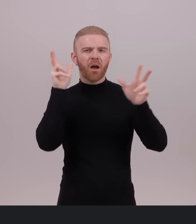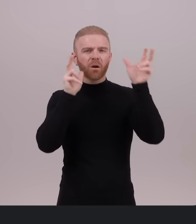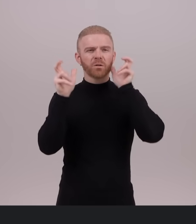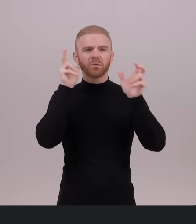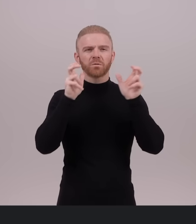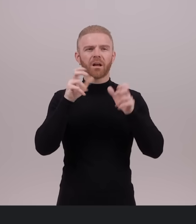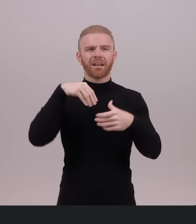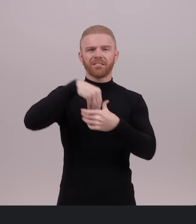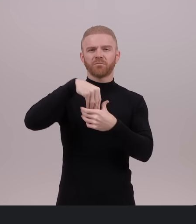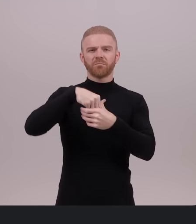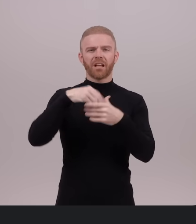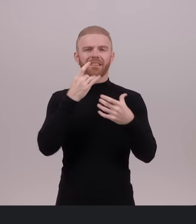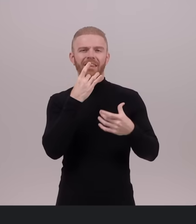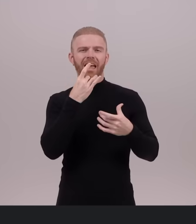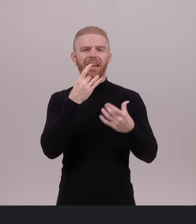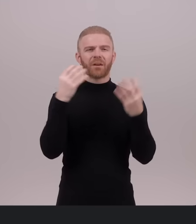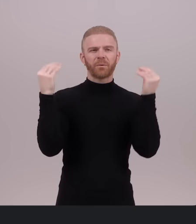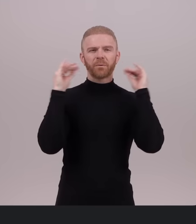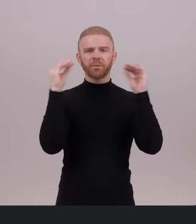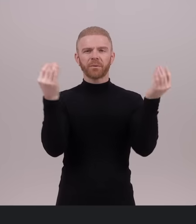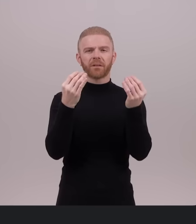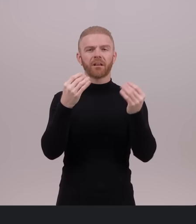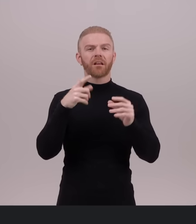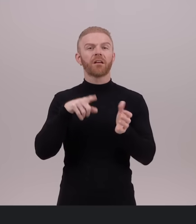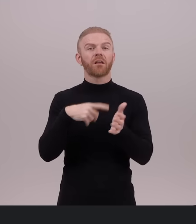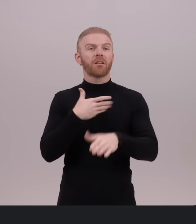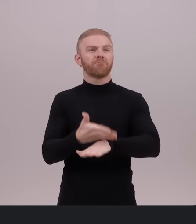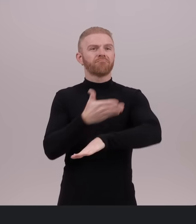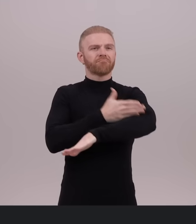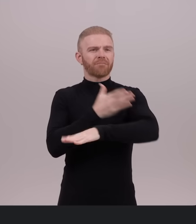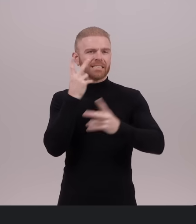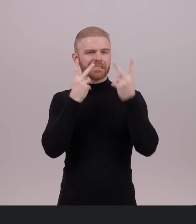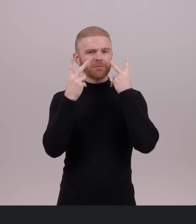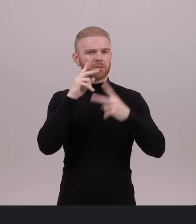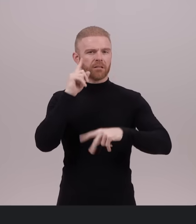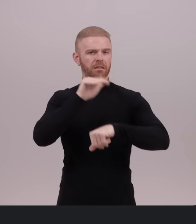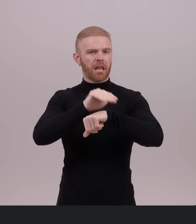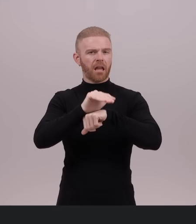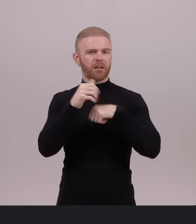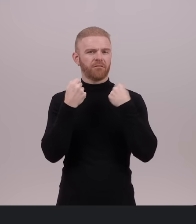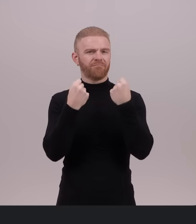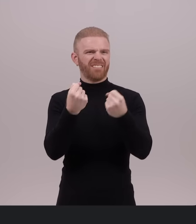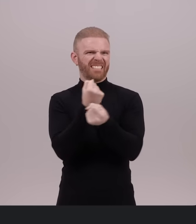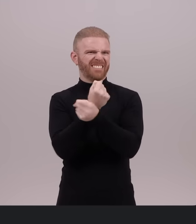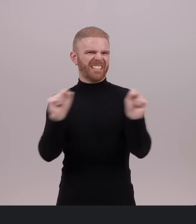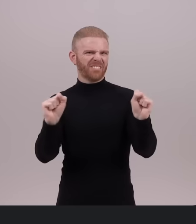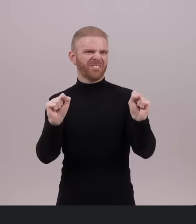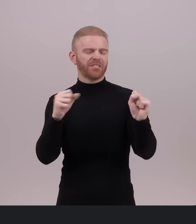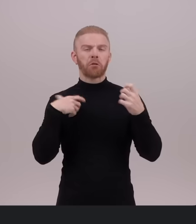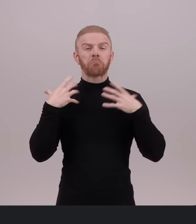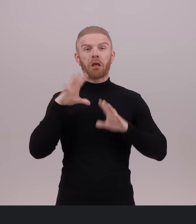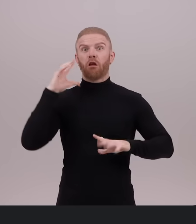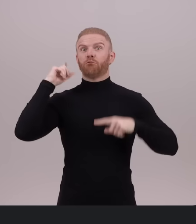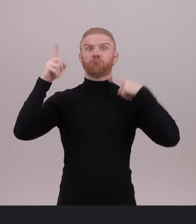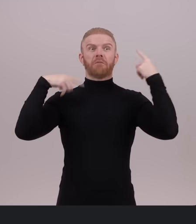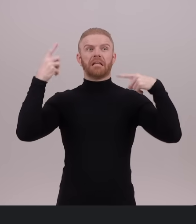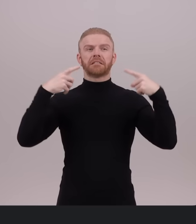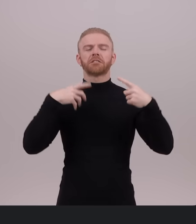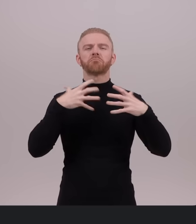Plus, enhanced visibility for night driving to keep me safe, and I don't want to go too crazy so keep it under $40,000